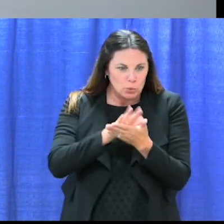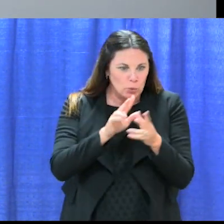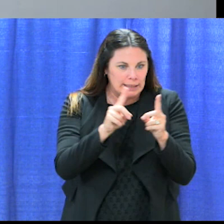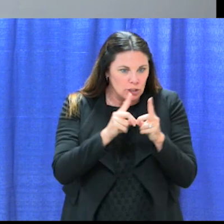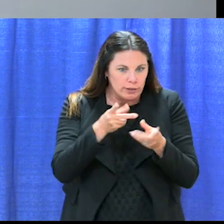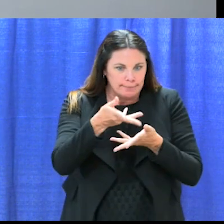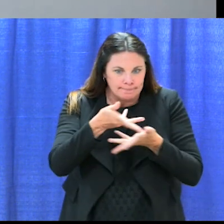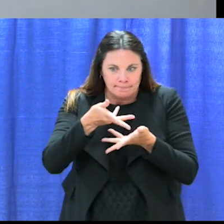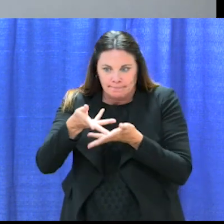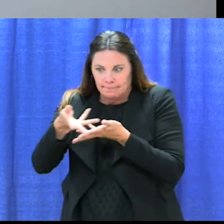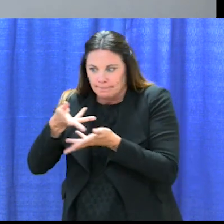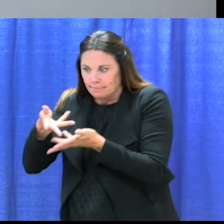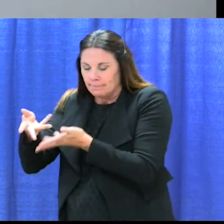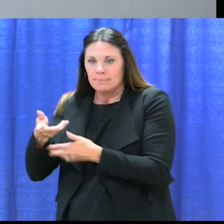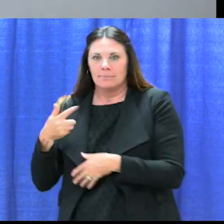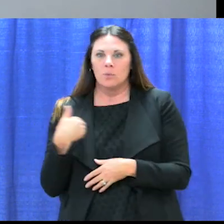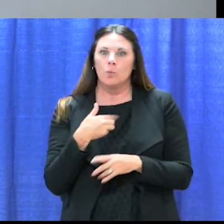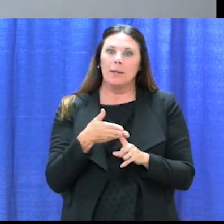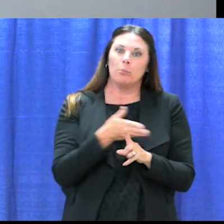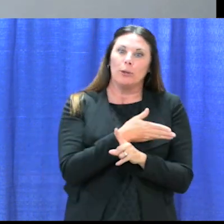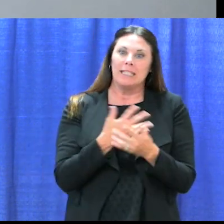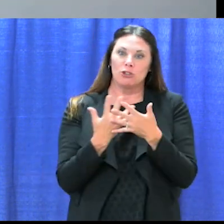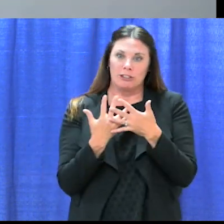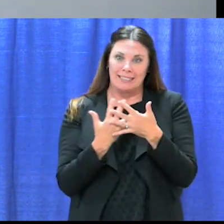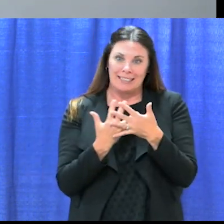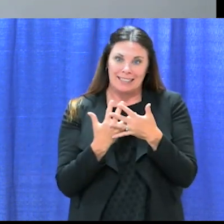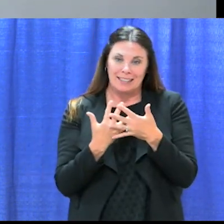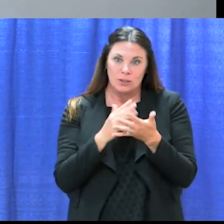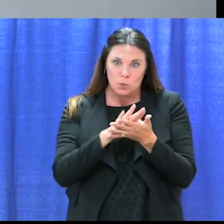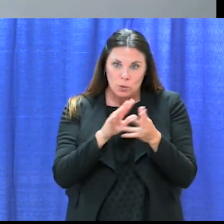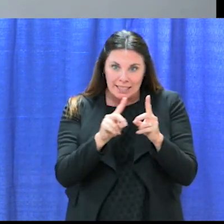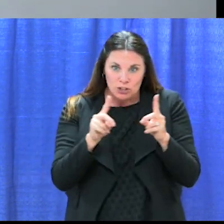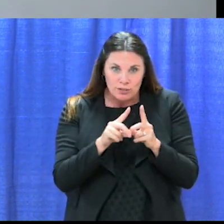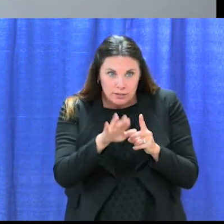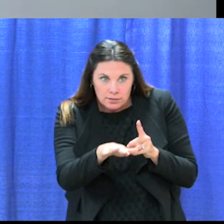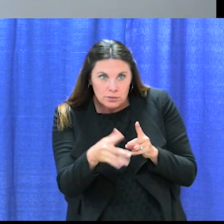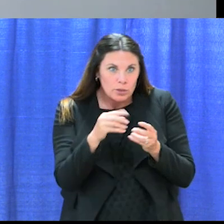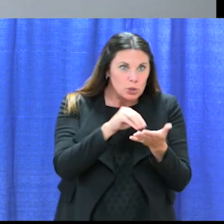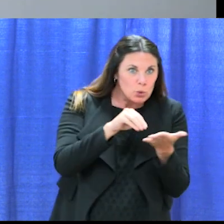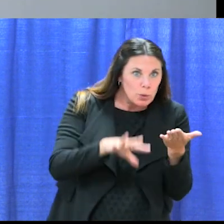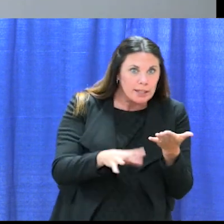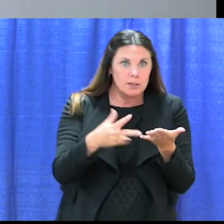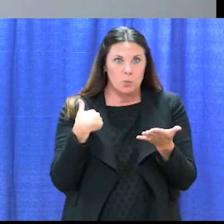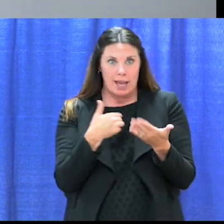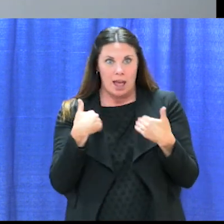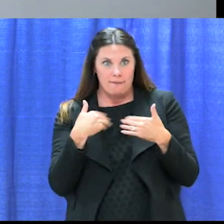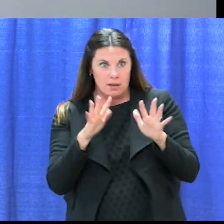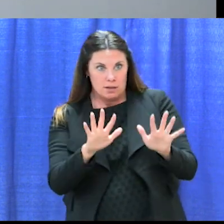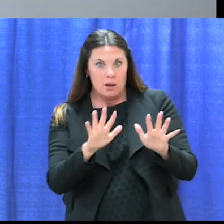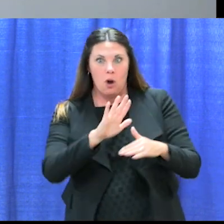We pre-screen students with the school districts to make sure that we've got everybody that we possibly can to sign up.